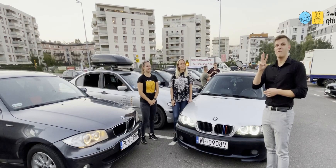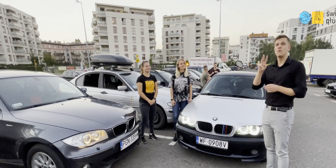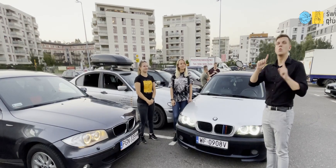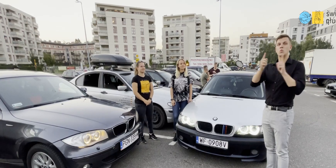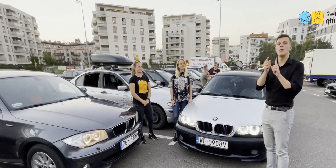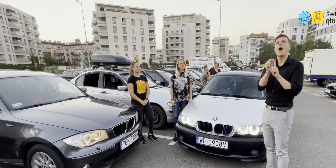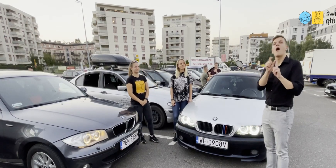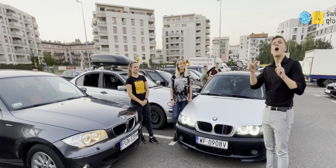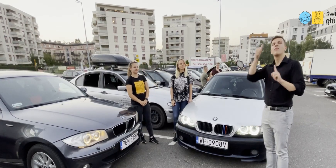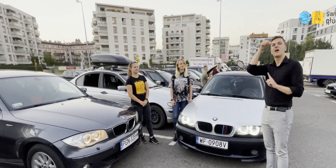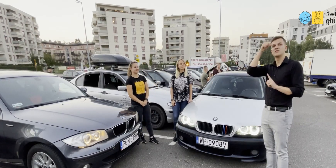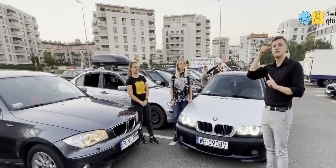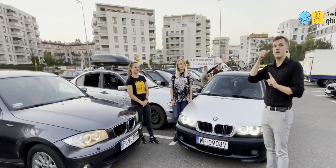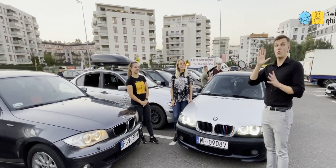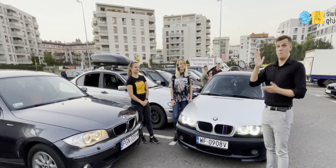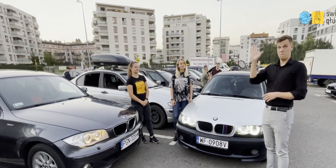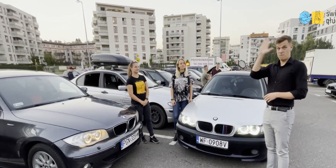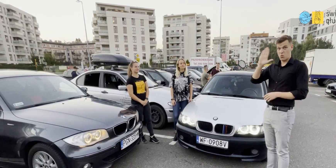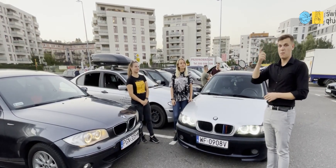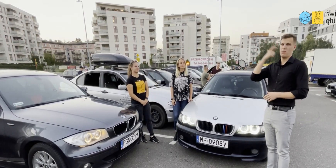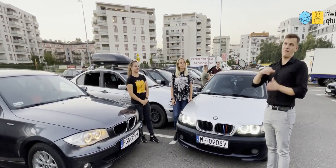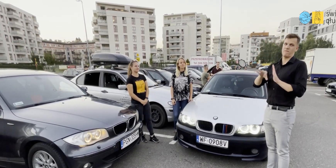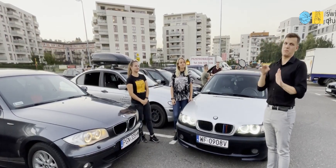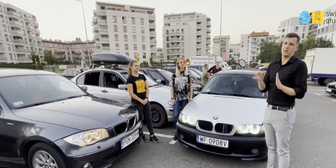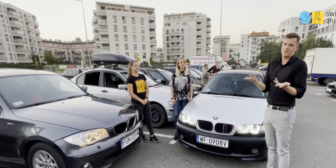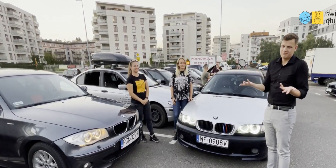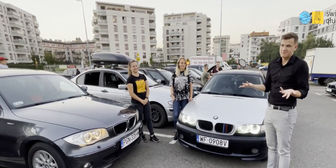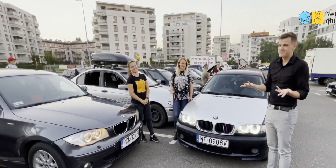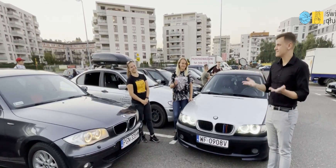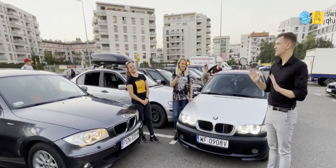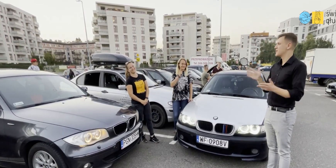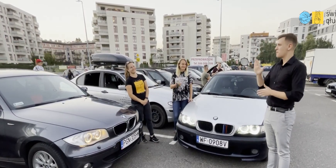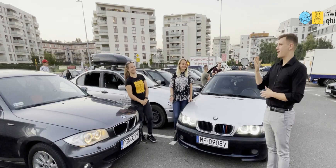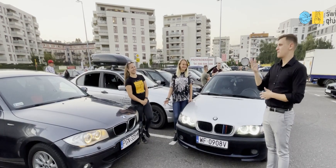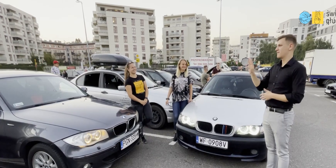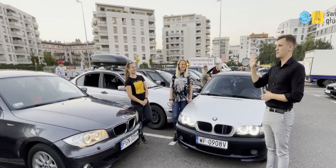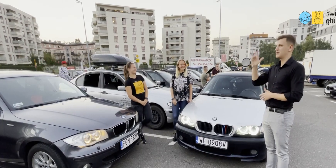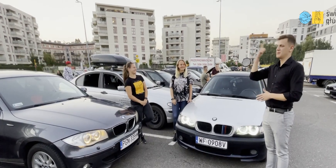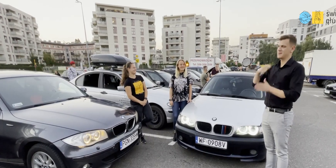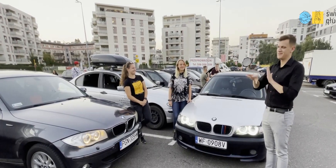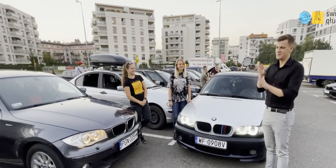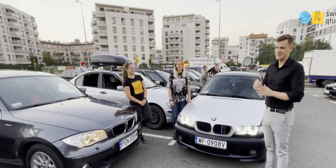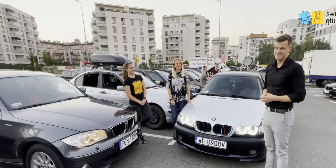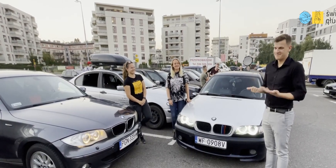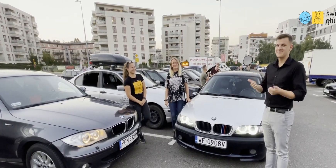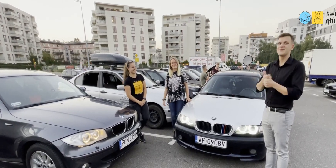BMW stands for "God Chose Me?"